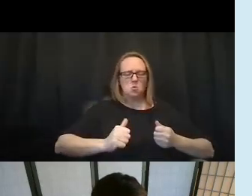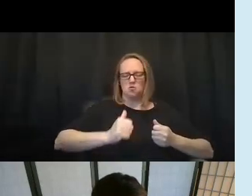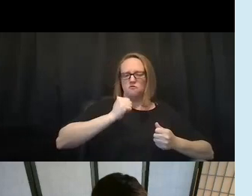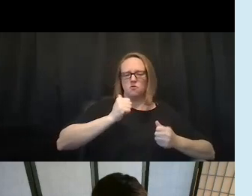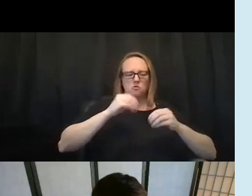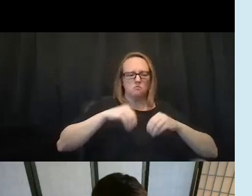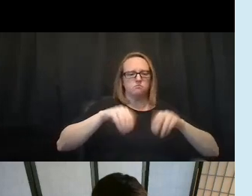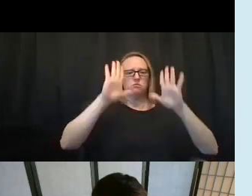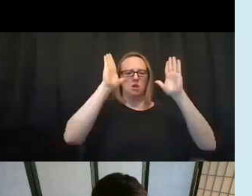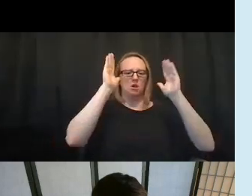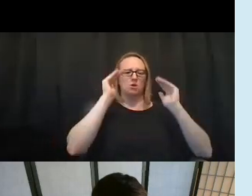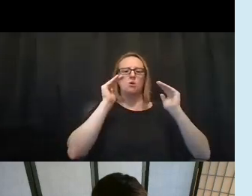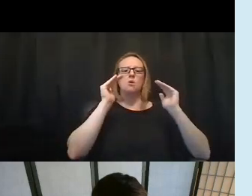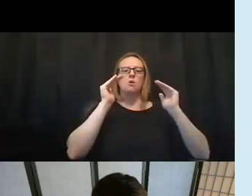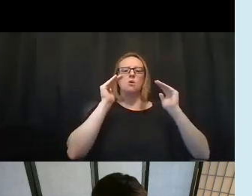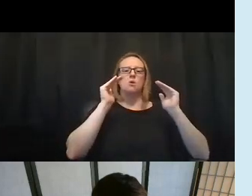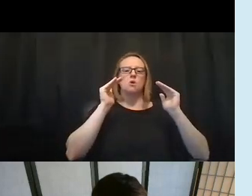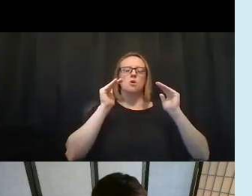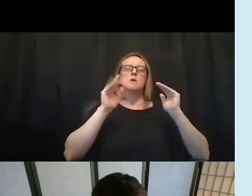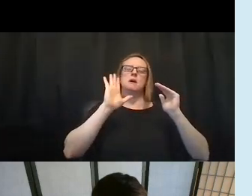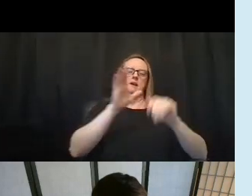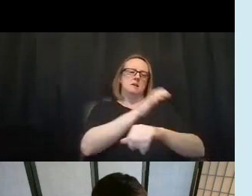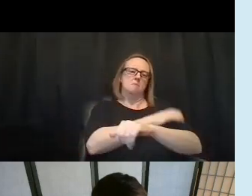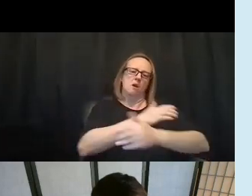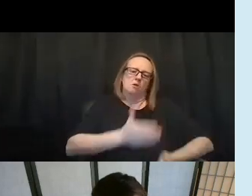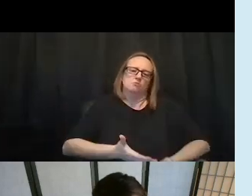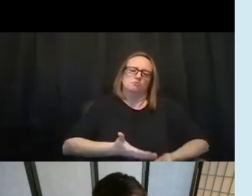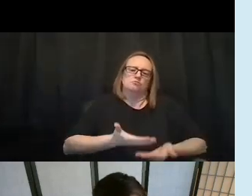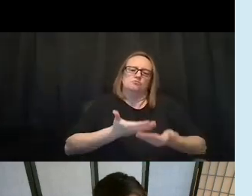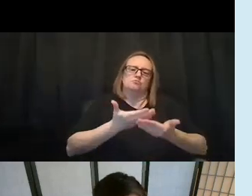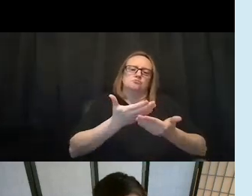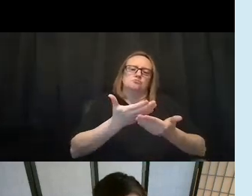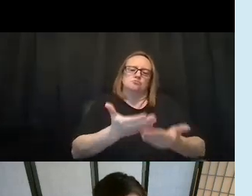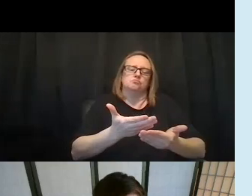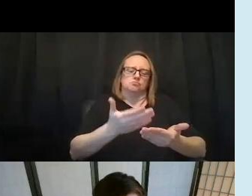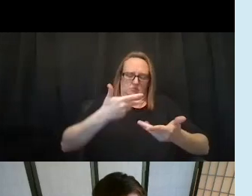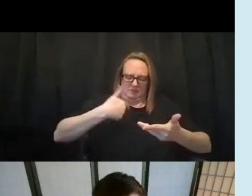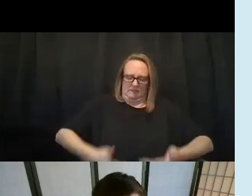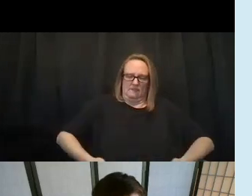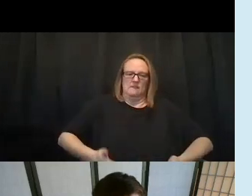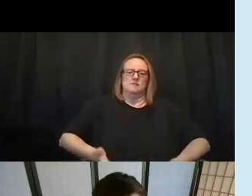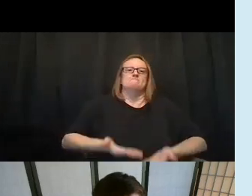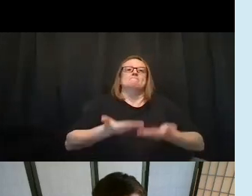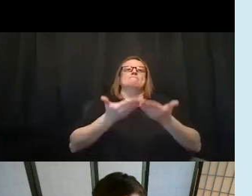of its helium- its elevating power to raise this weighted vessel into a thing of light"